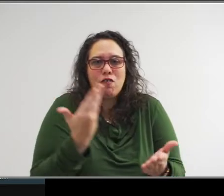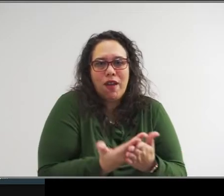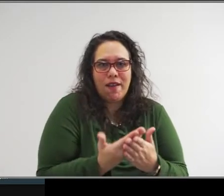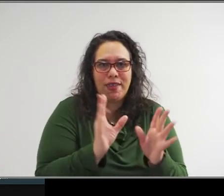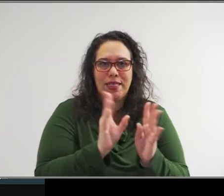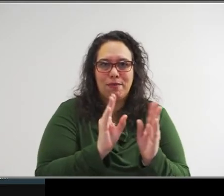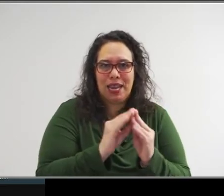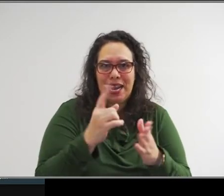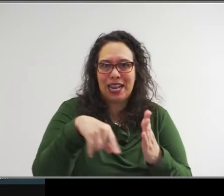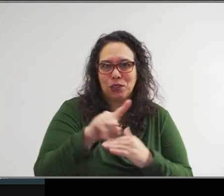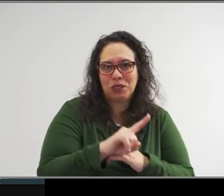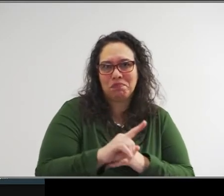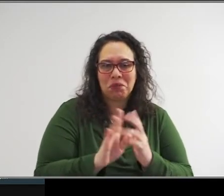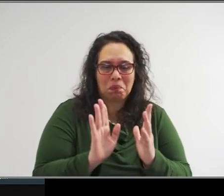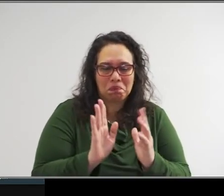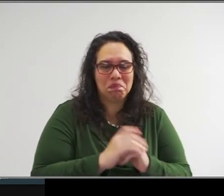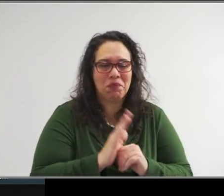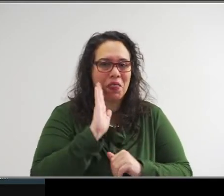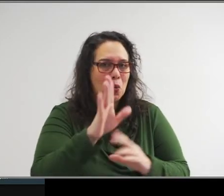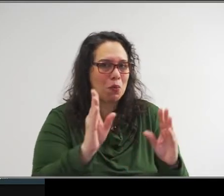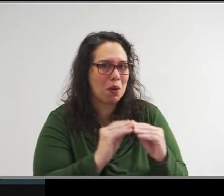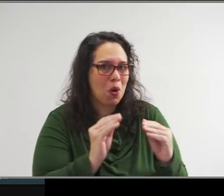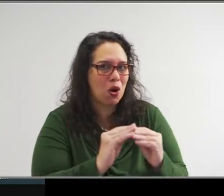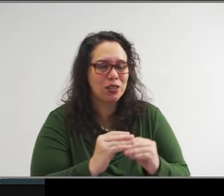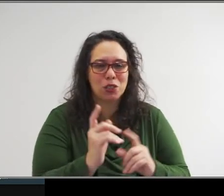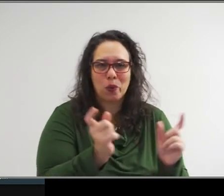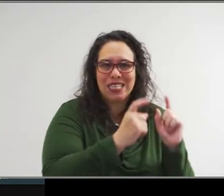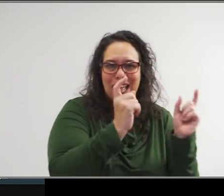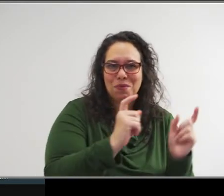So more to come but celebrating those two things tonight.